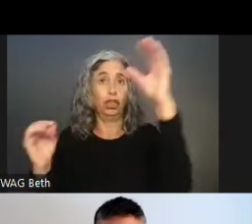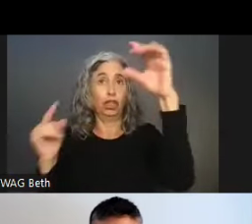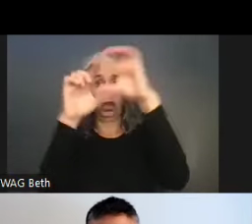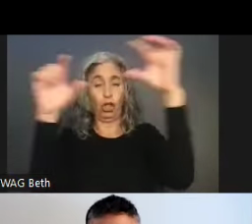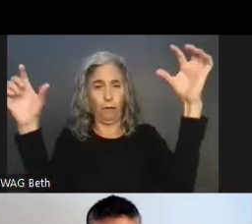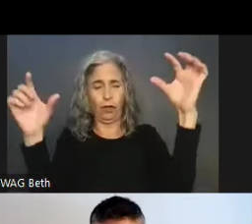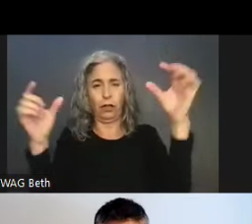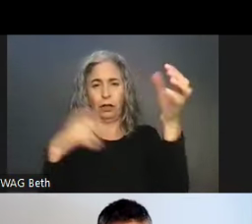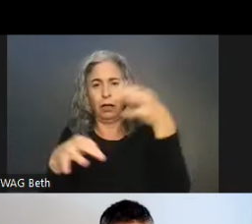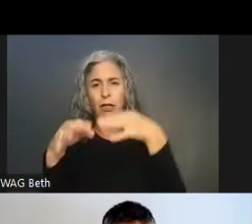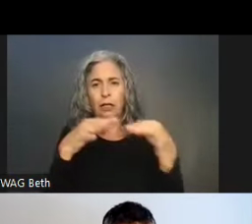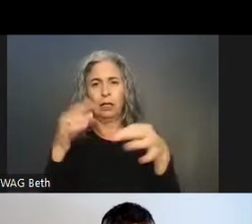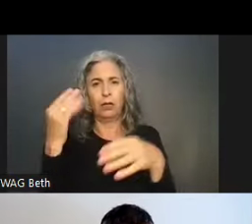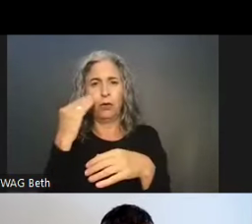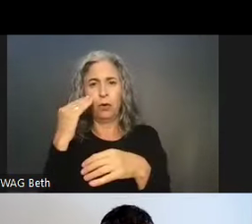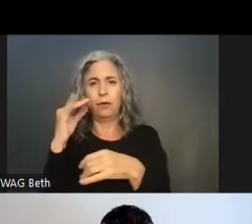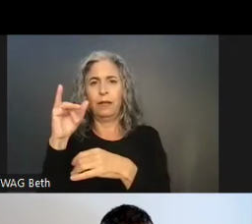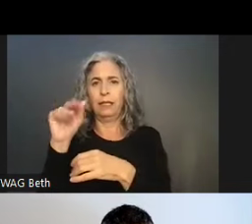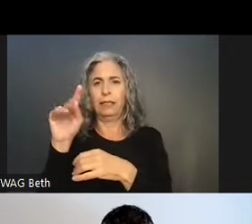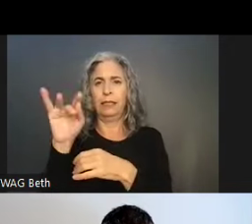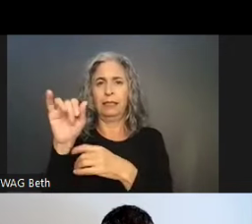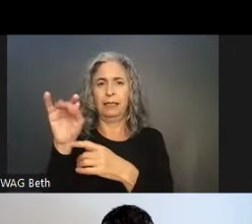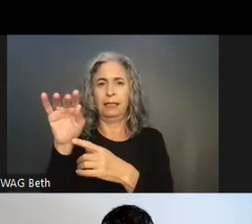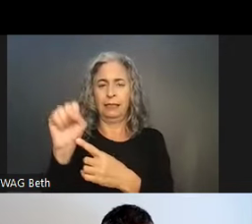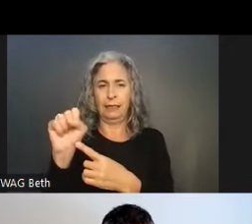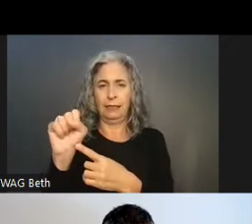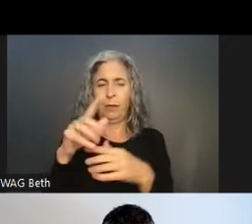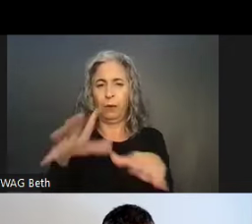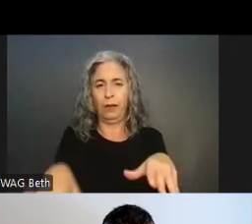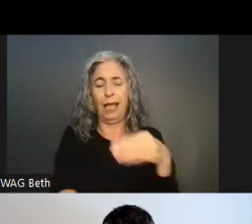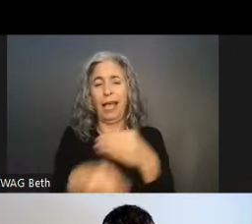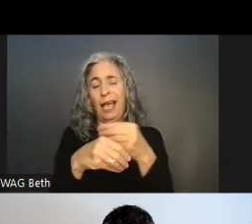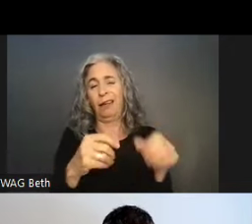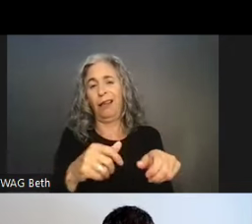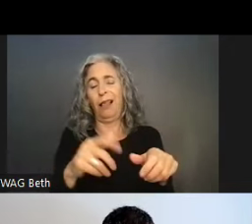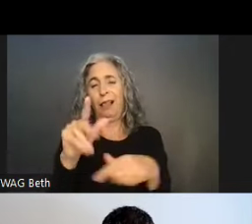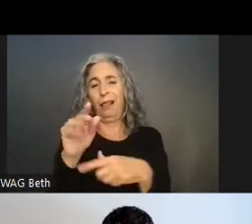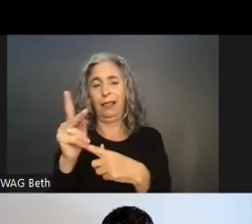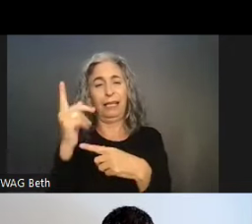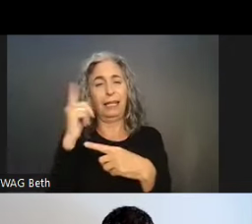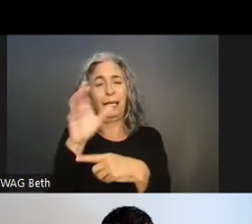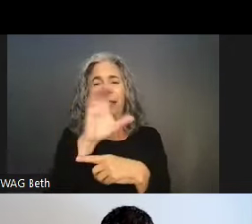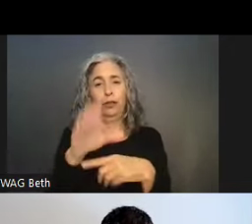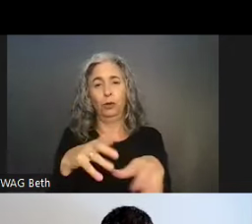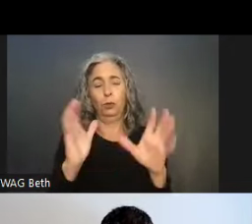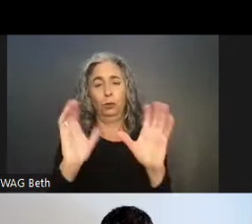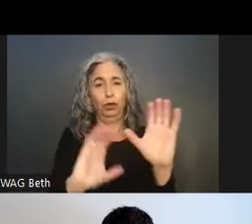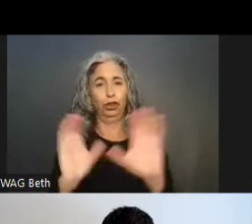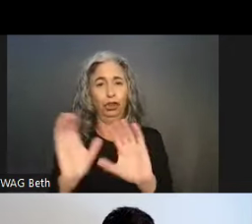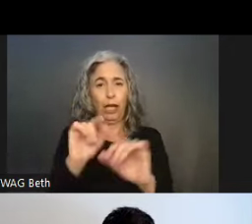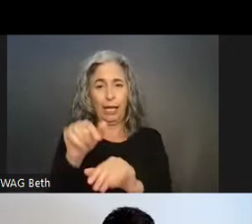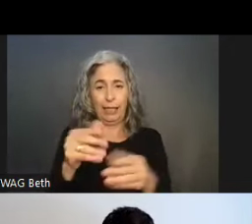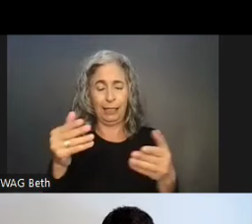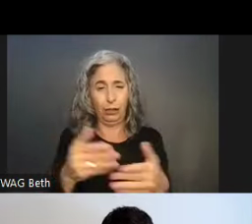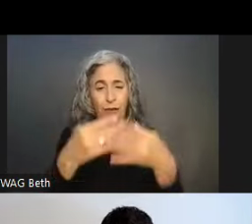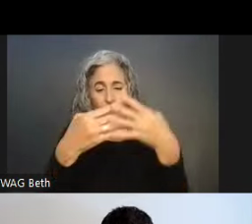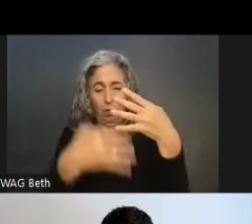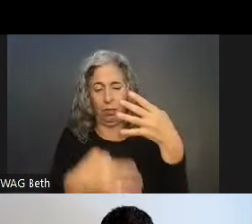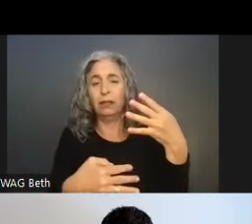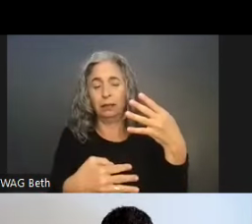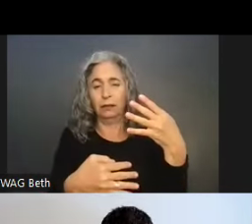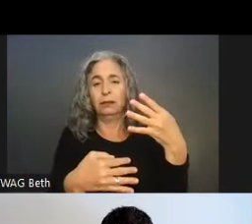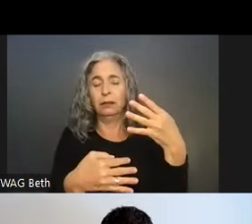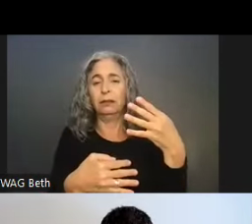as instances. I'm going to put a link in the Zoom chat here that's going to list free and